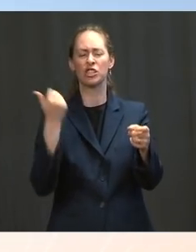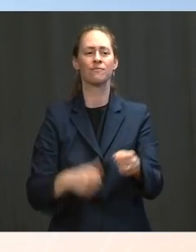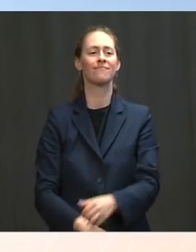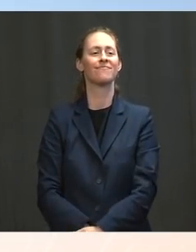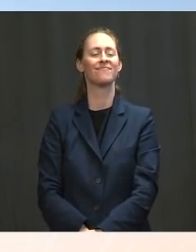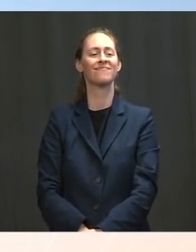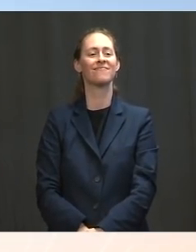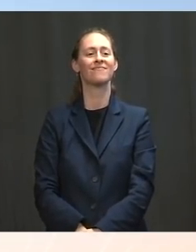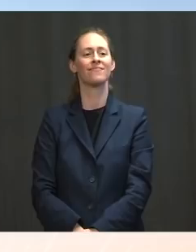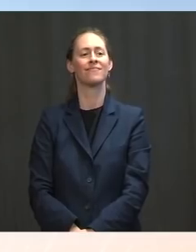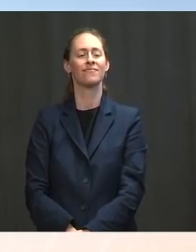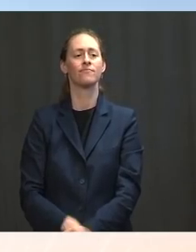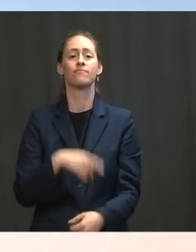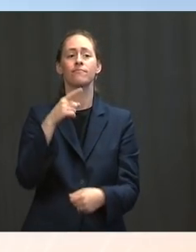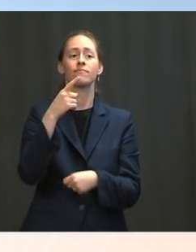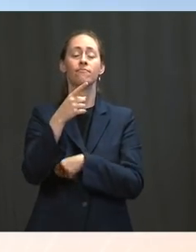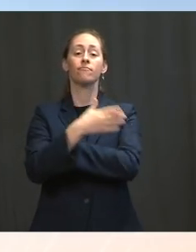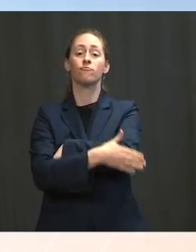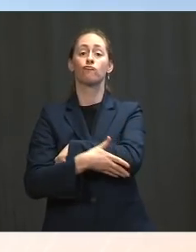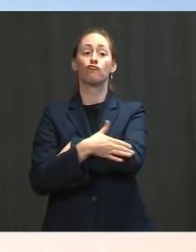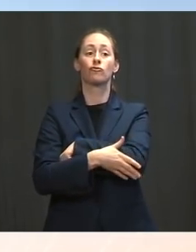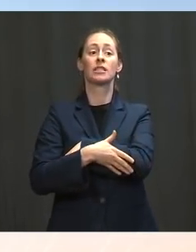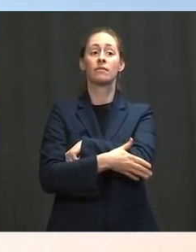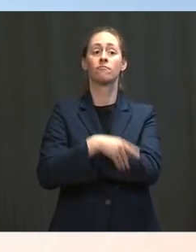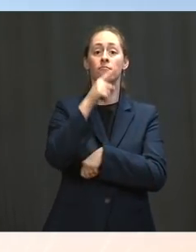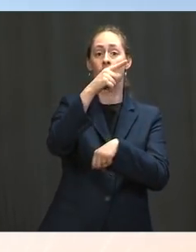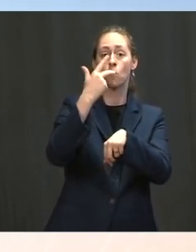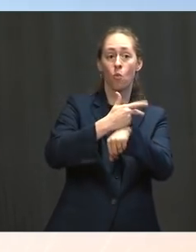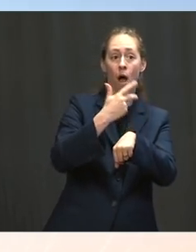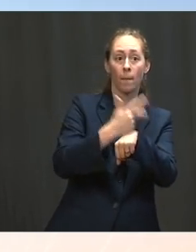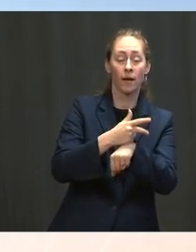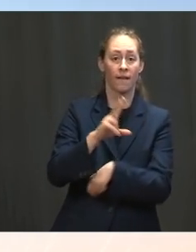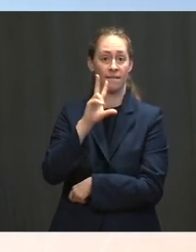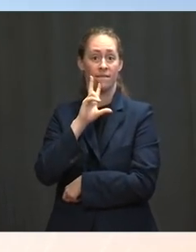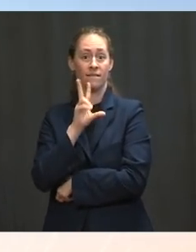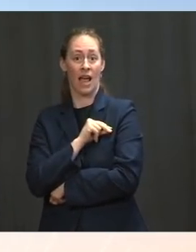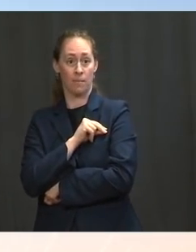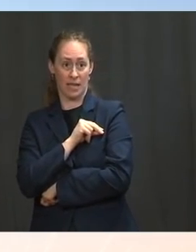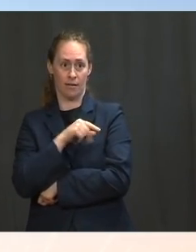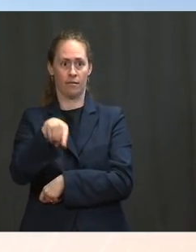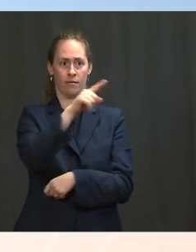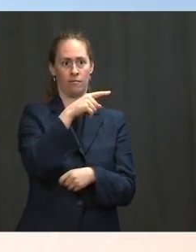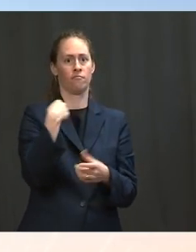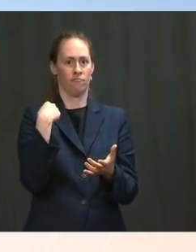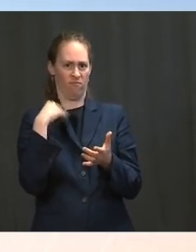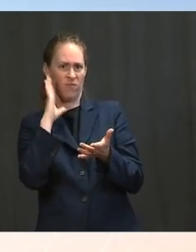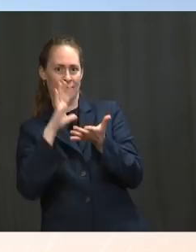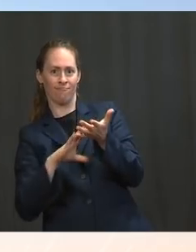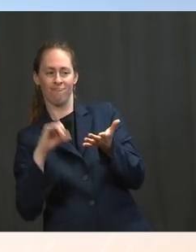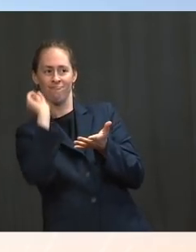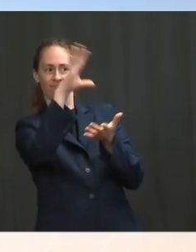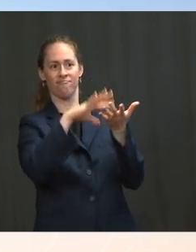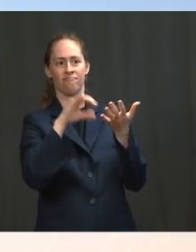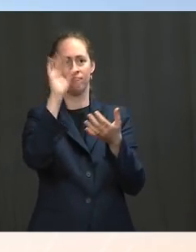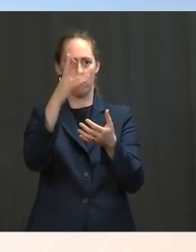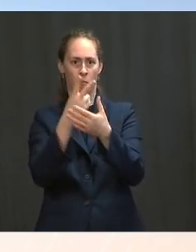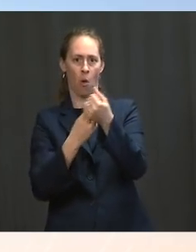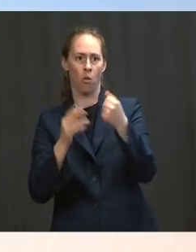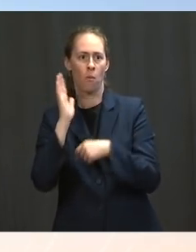will be receiving COVID vaccine doses from the Biden-Harris administration. Gua- Guatemala will receive 1.5 million doses of Moderna,